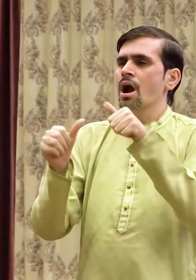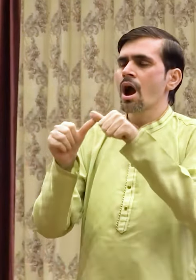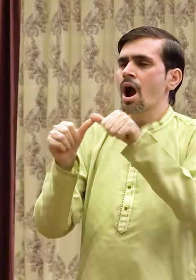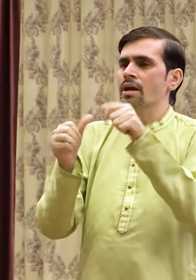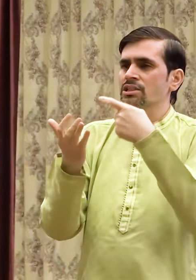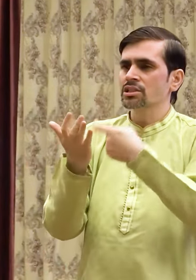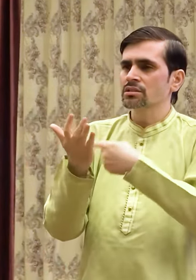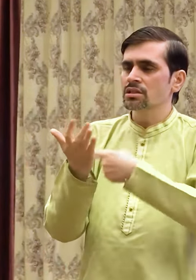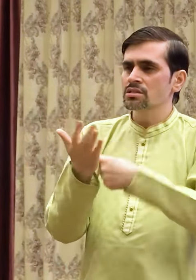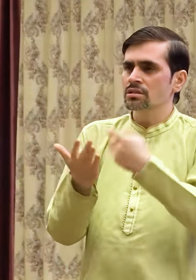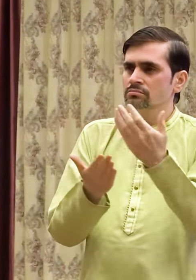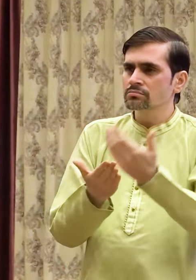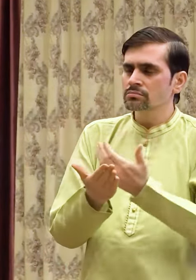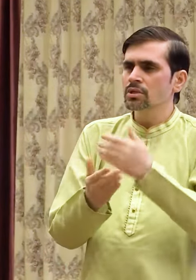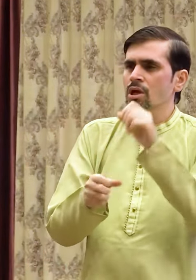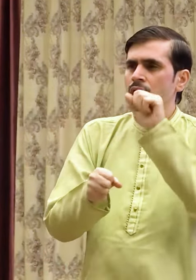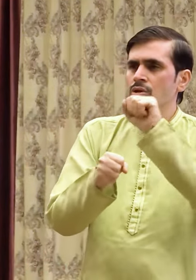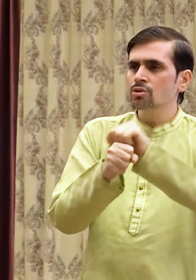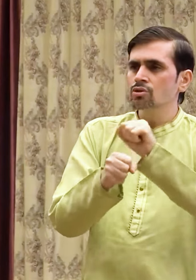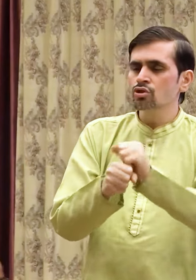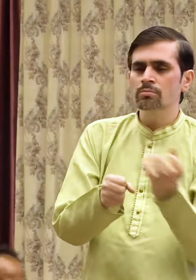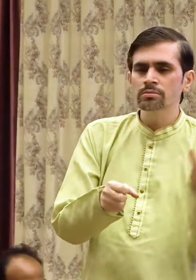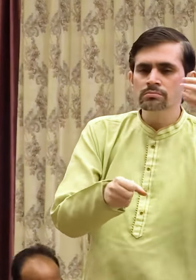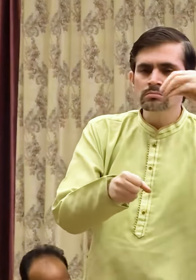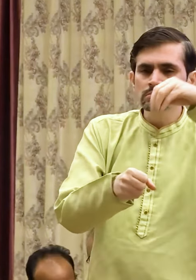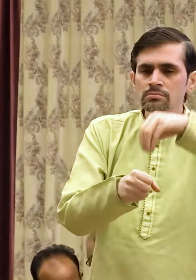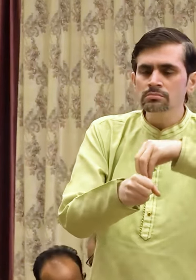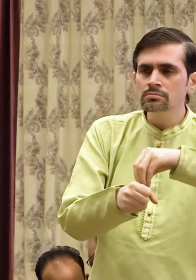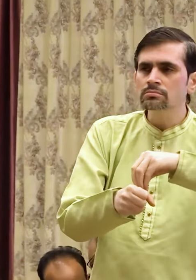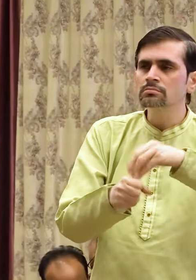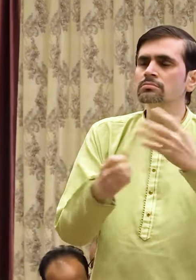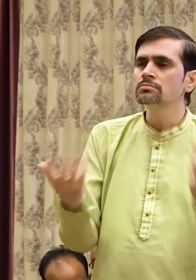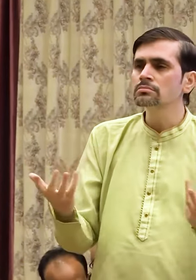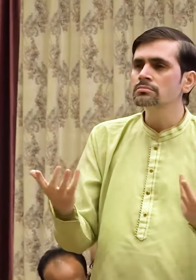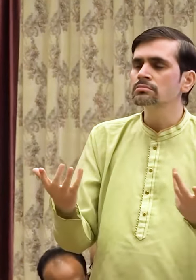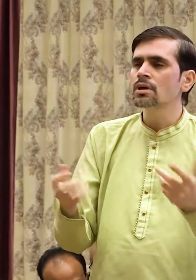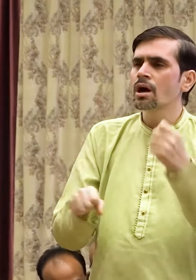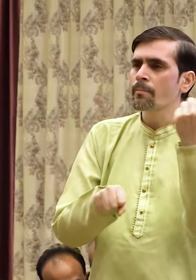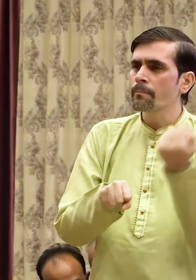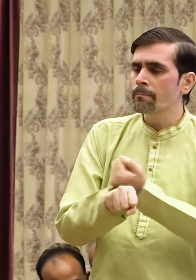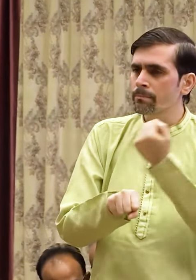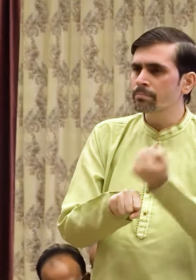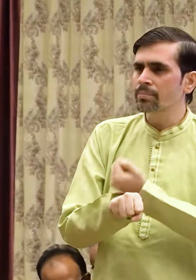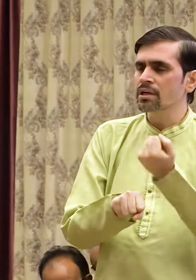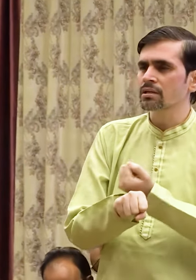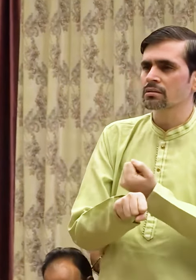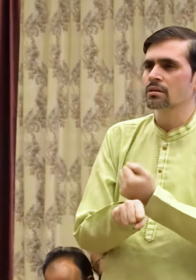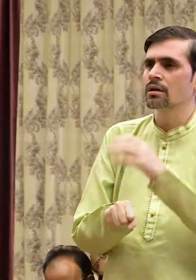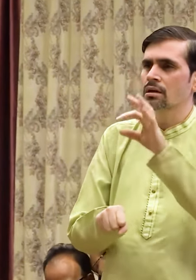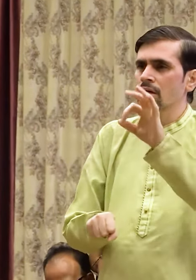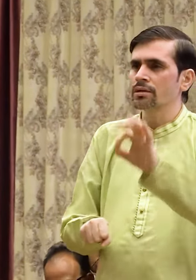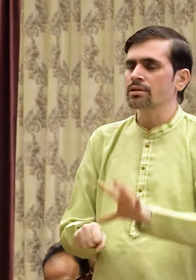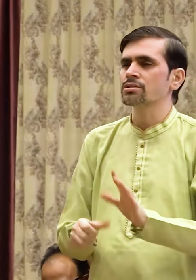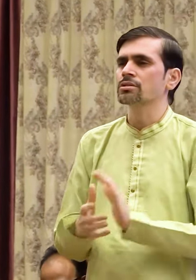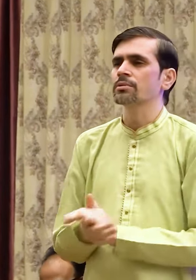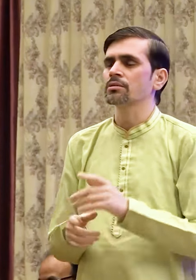And we are discussing ways to include them in the workforce. We are trying our best to come to a solution.